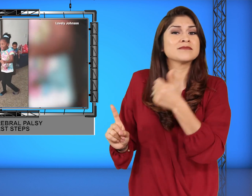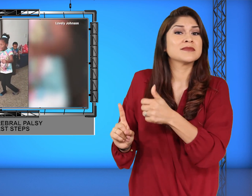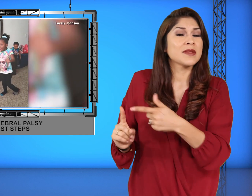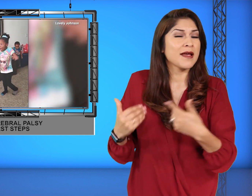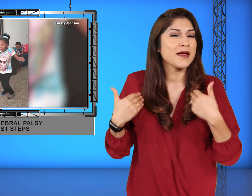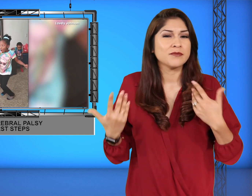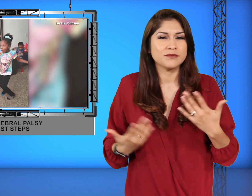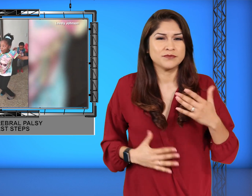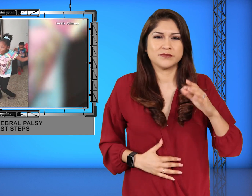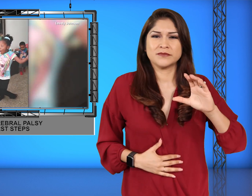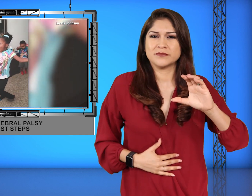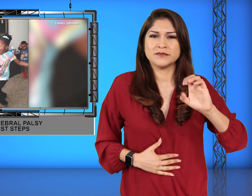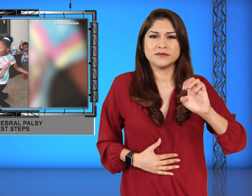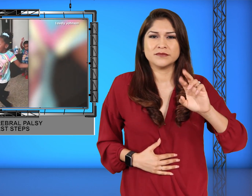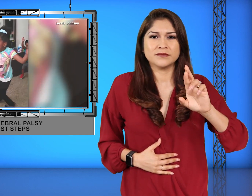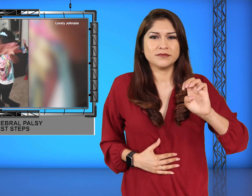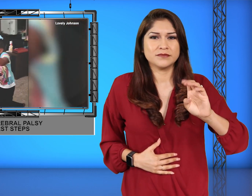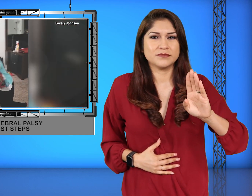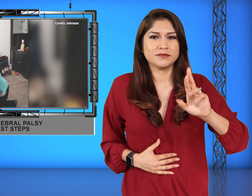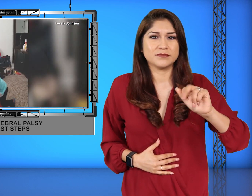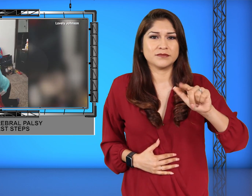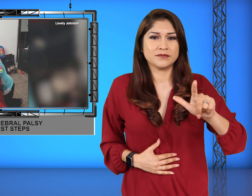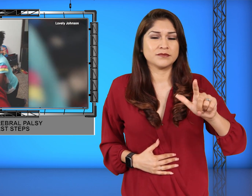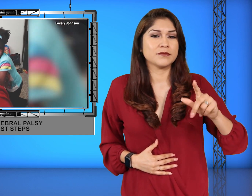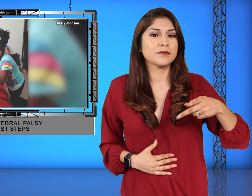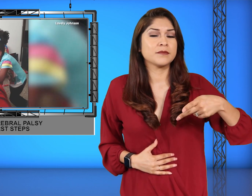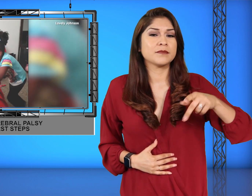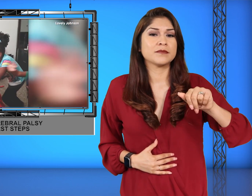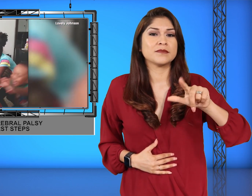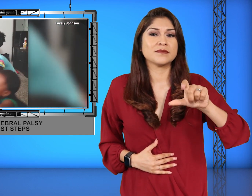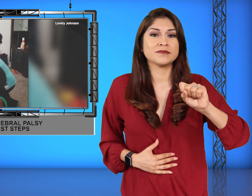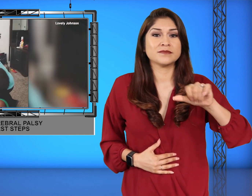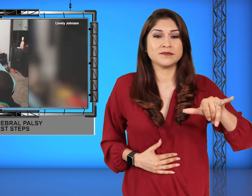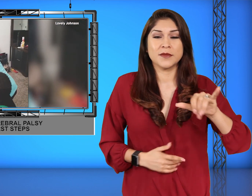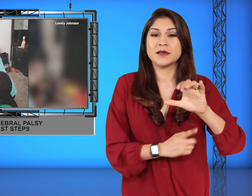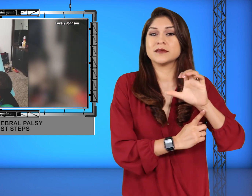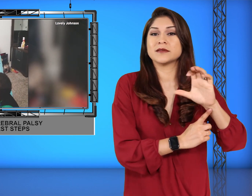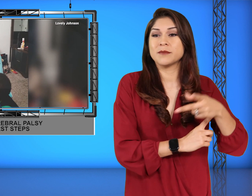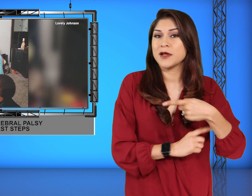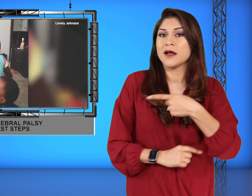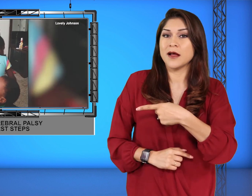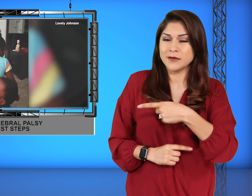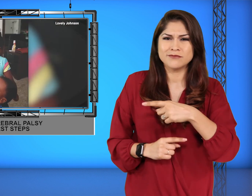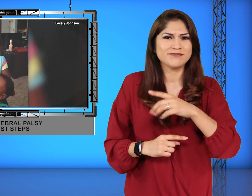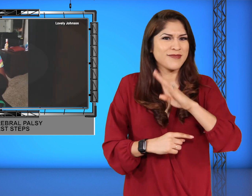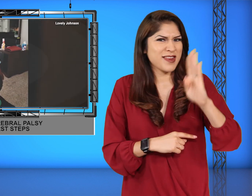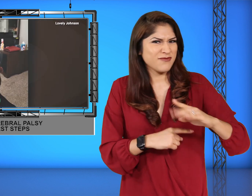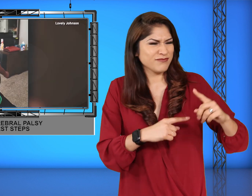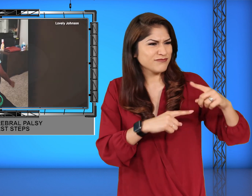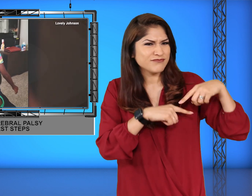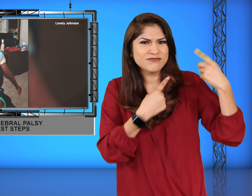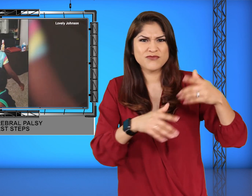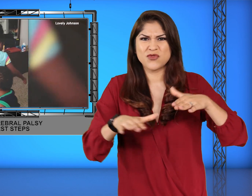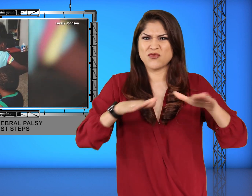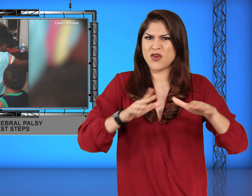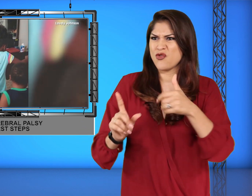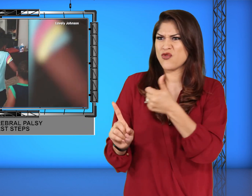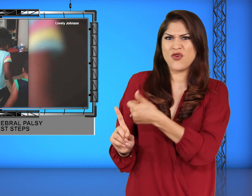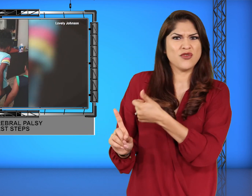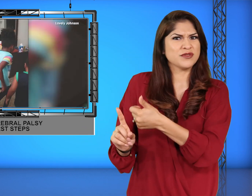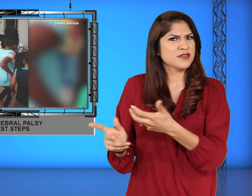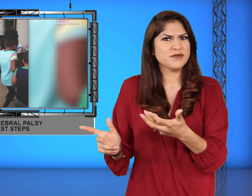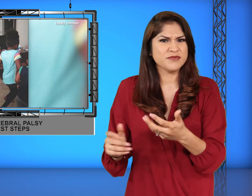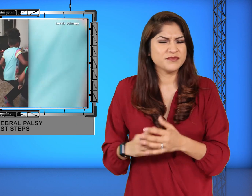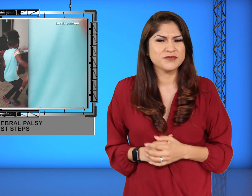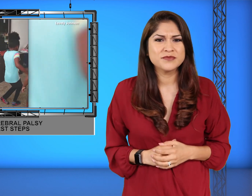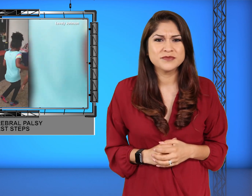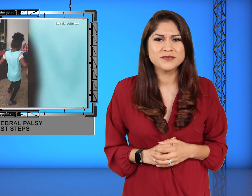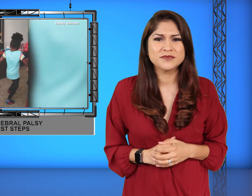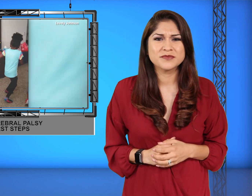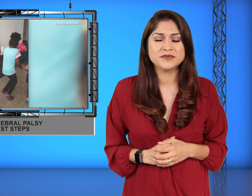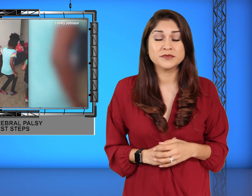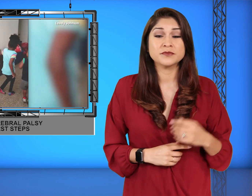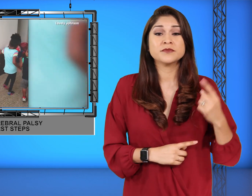Love has cerebral palsy and has never walked on her own.